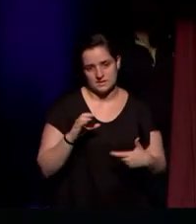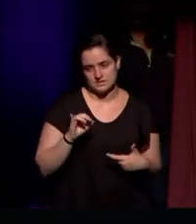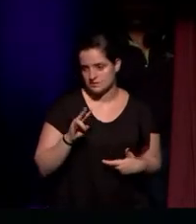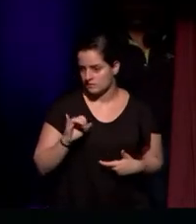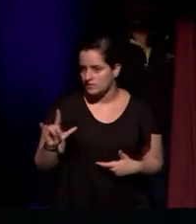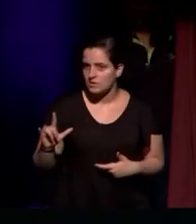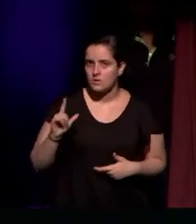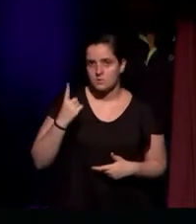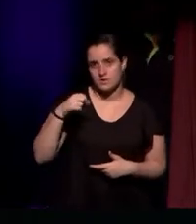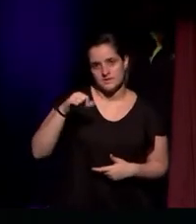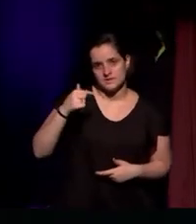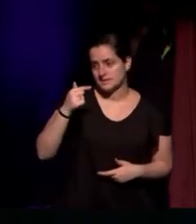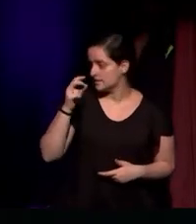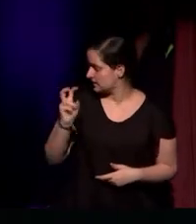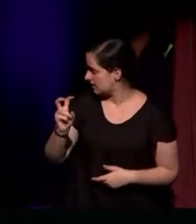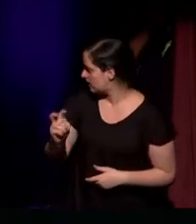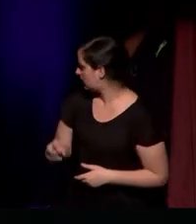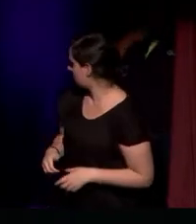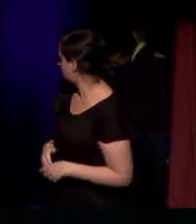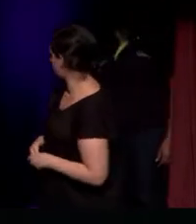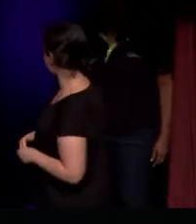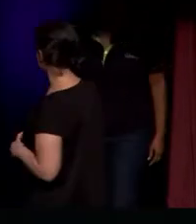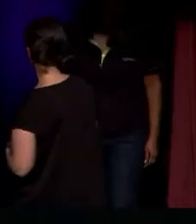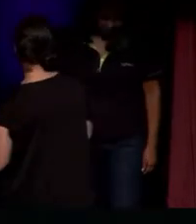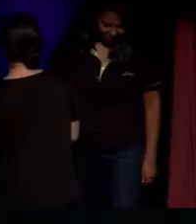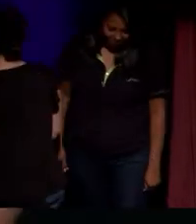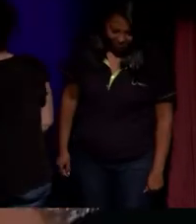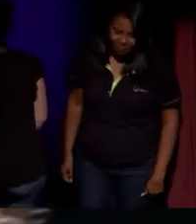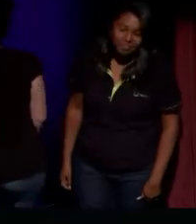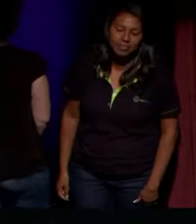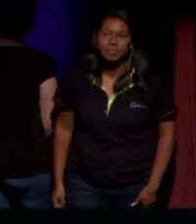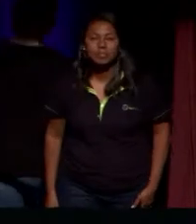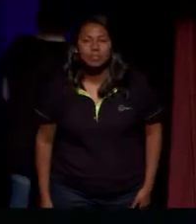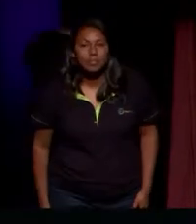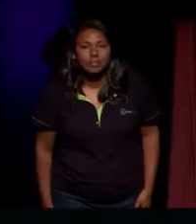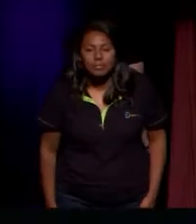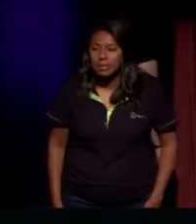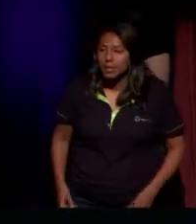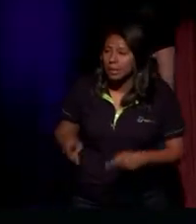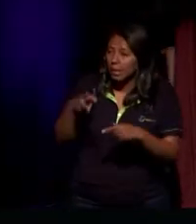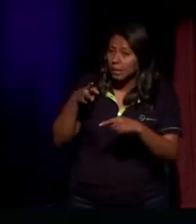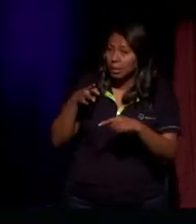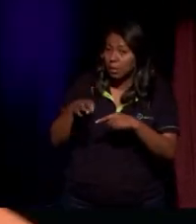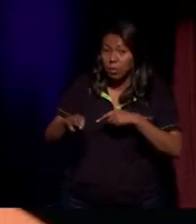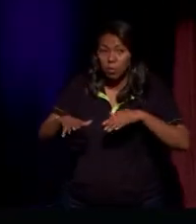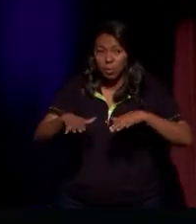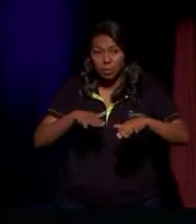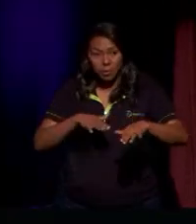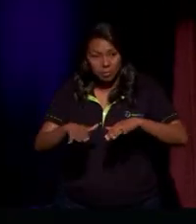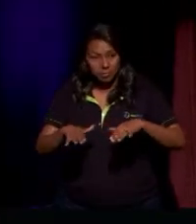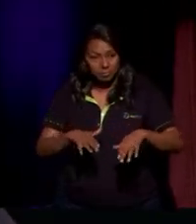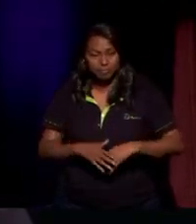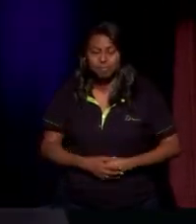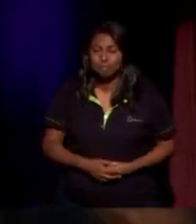which will interrupt in a certain way this movement that was already present.